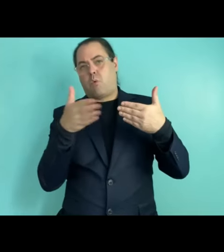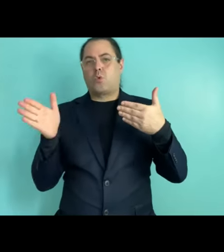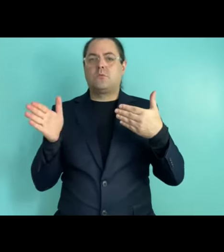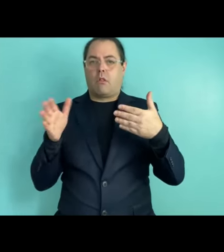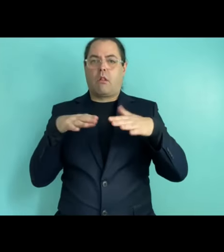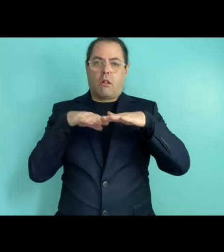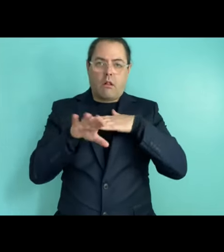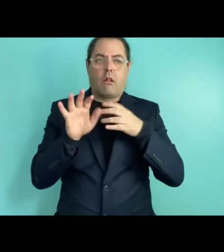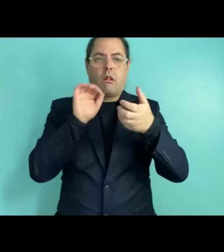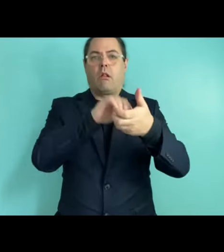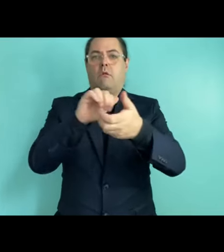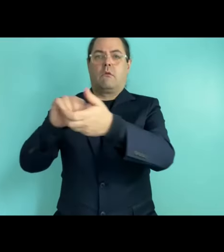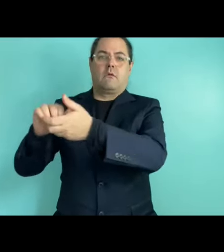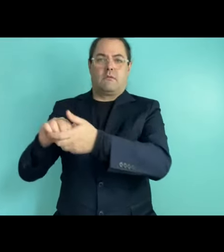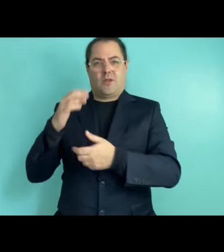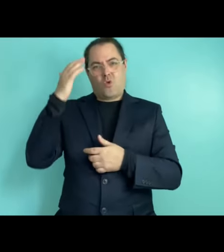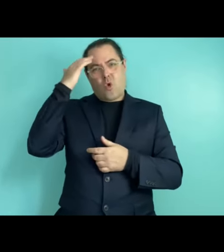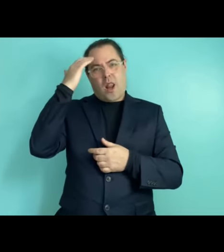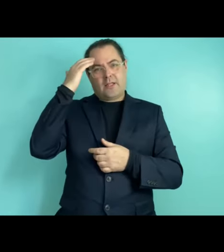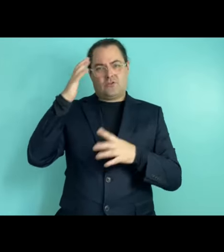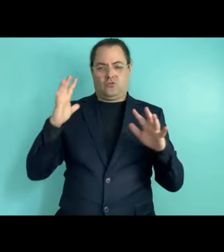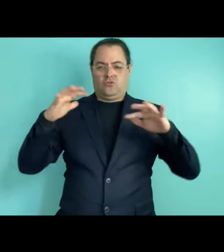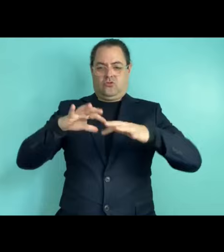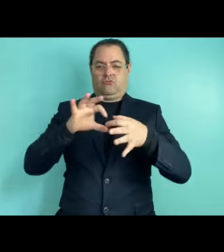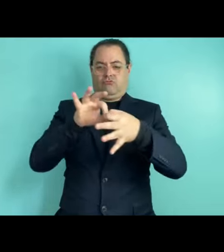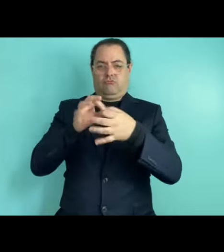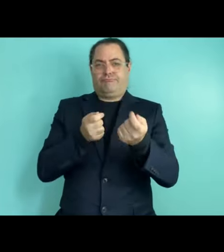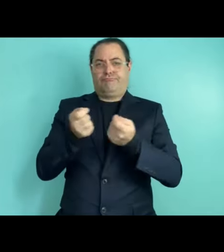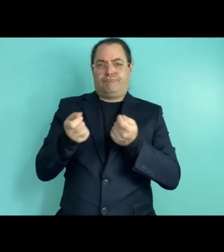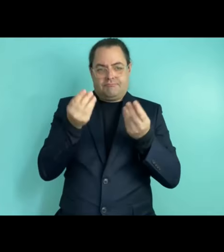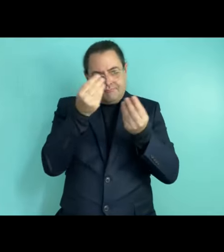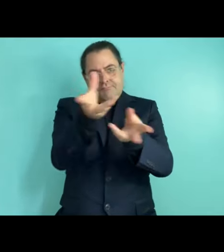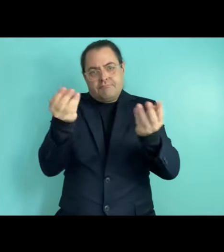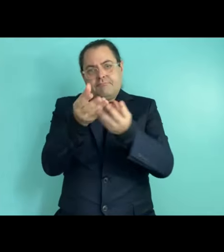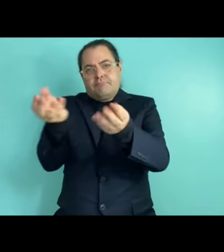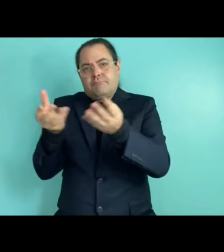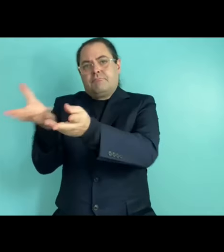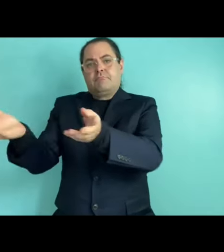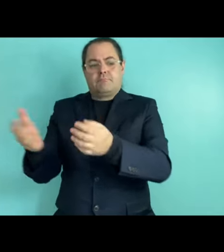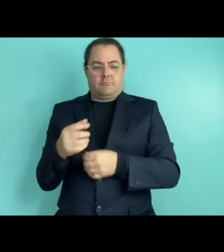15:42:37 This is a knowledge management hub. And as God said, and part of the partnership.